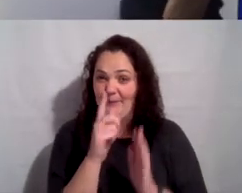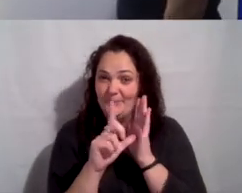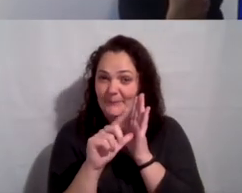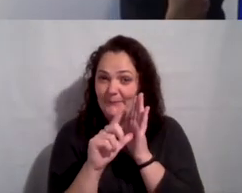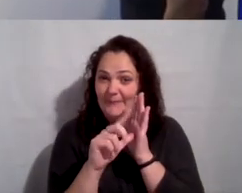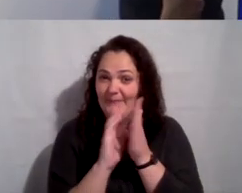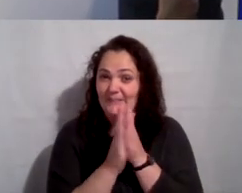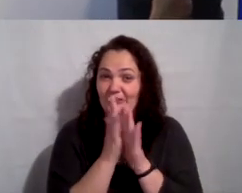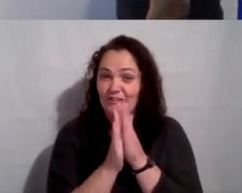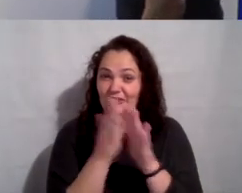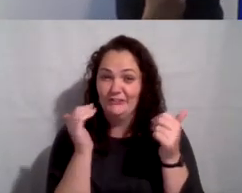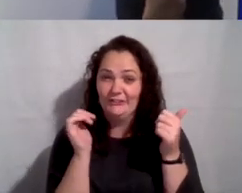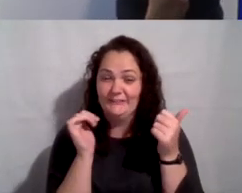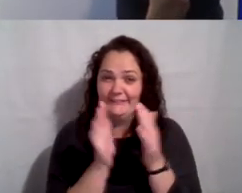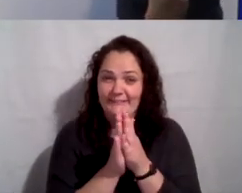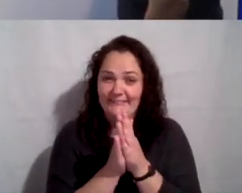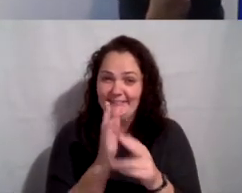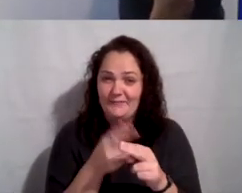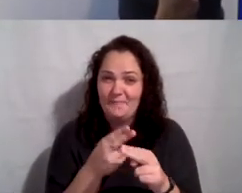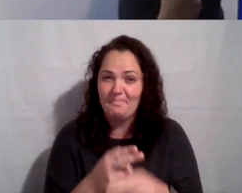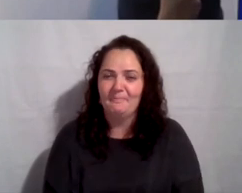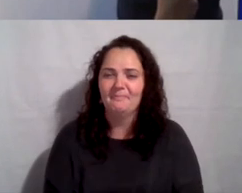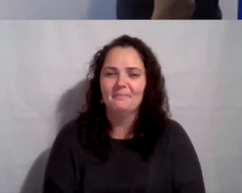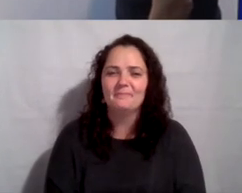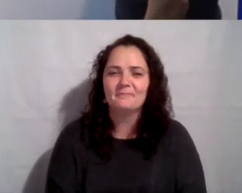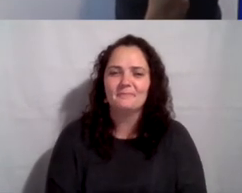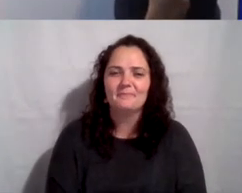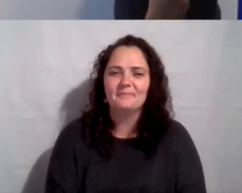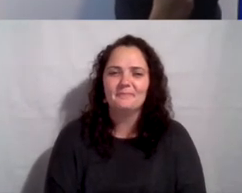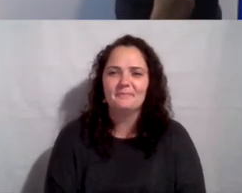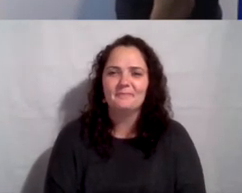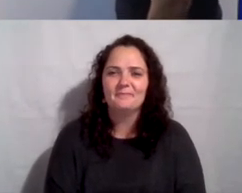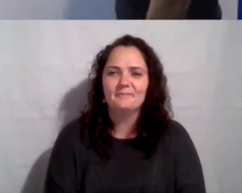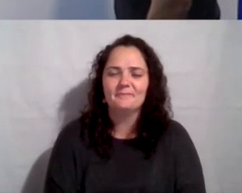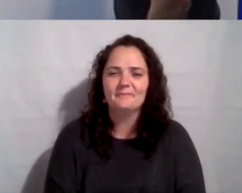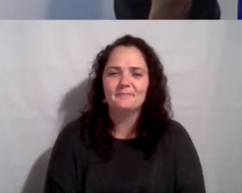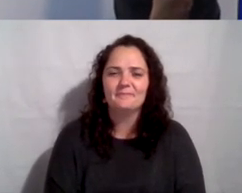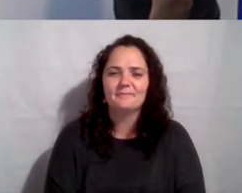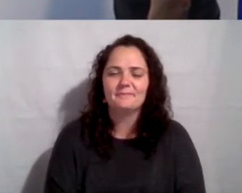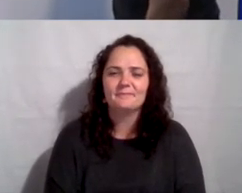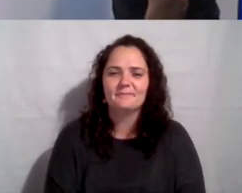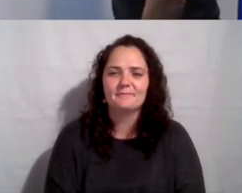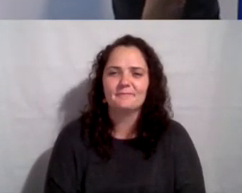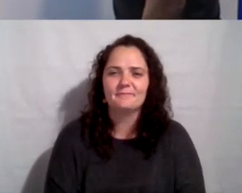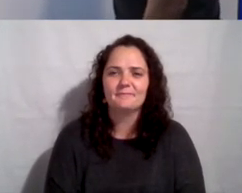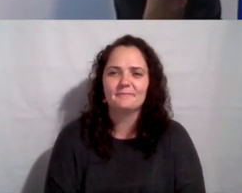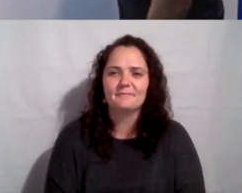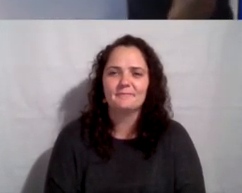a minute left Finish this up